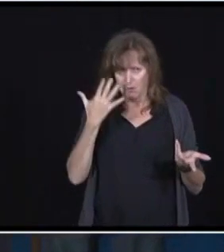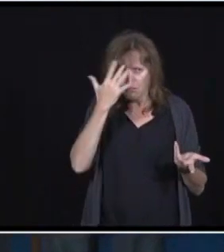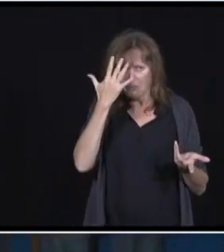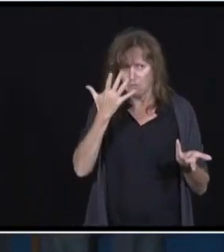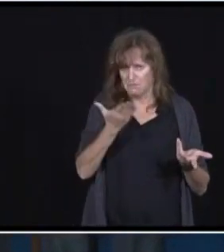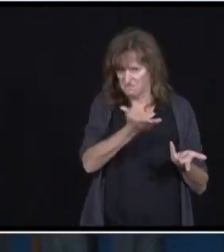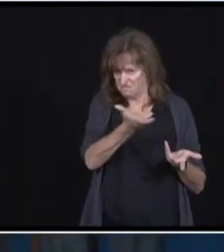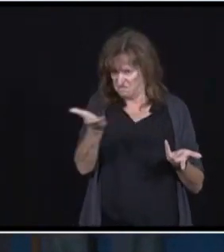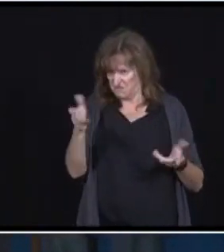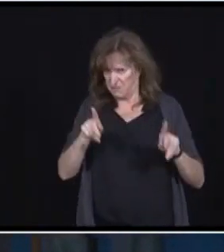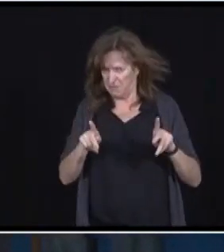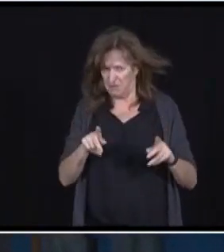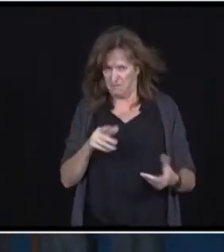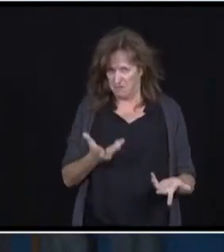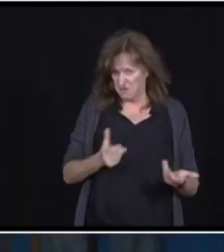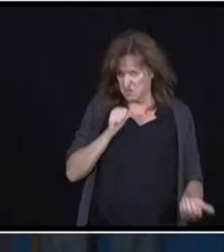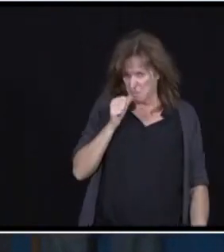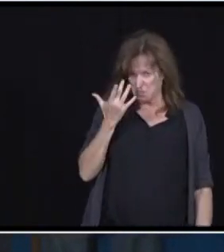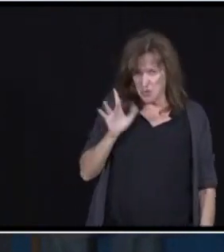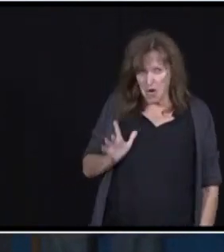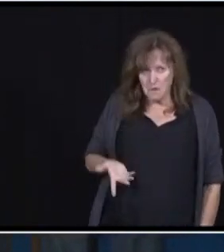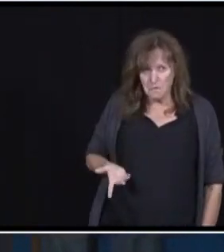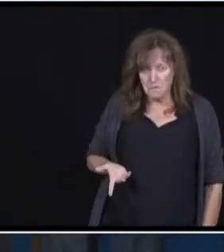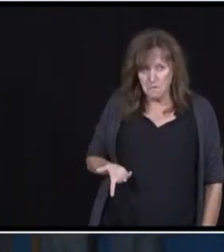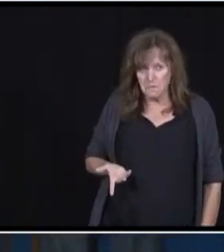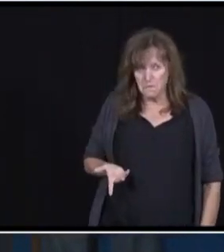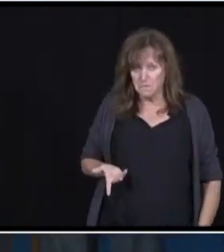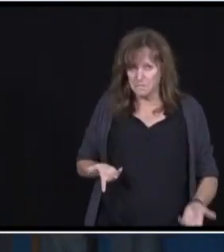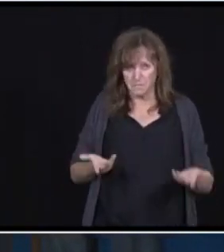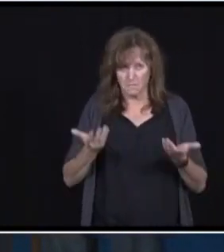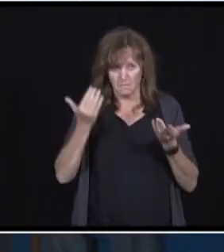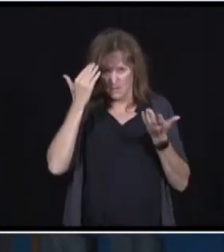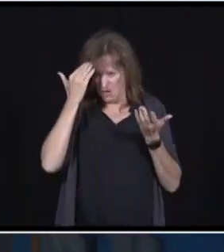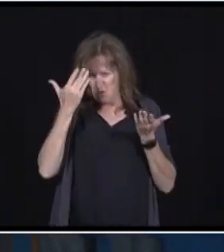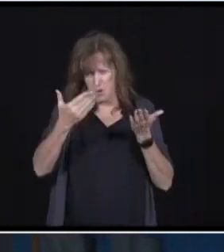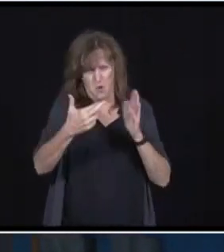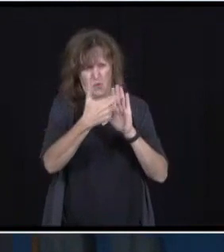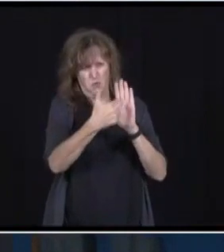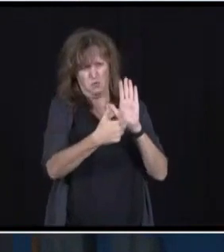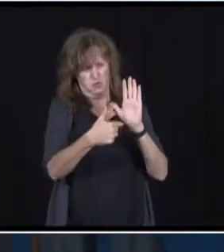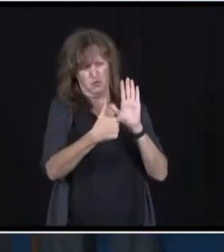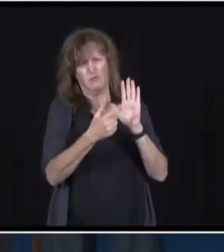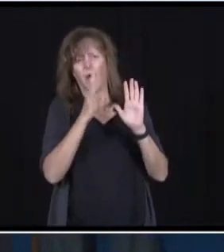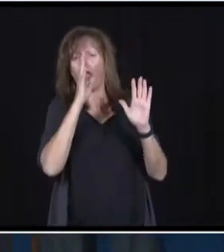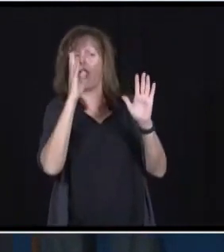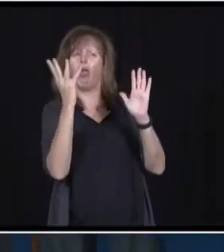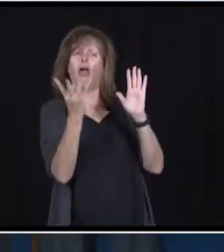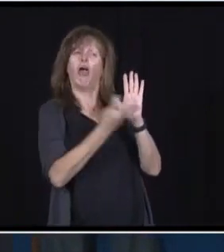The must be few fries short of a happy meal, these people, because I just don't get it.